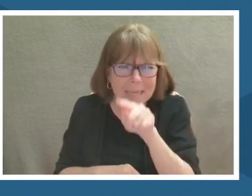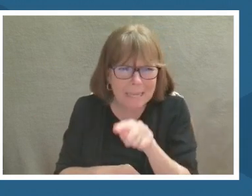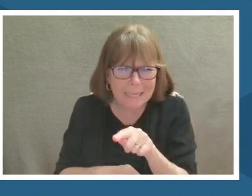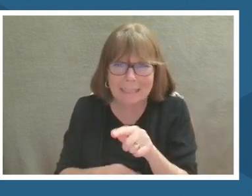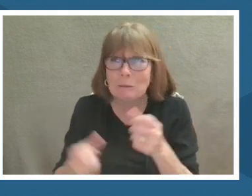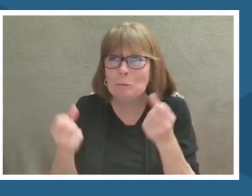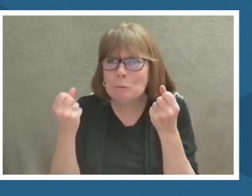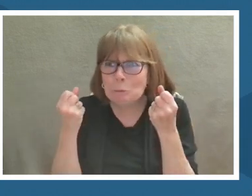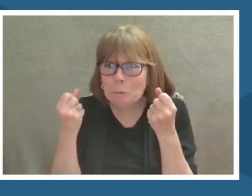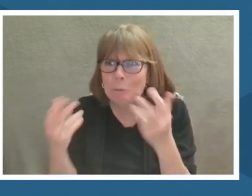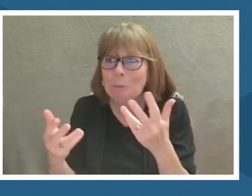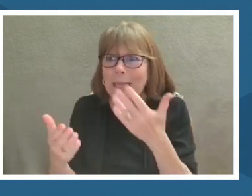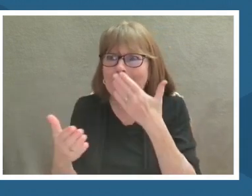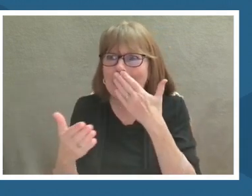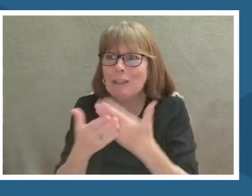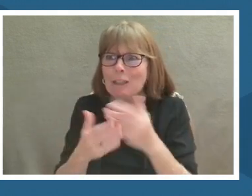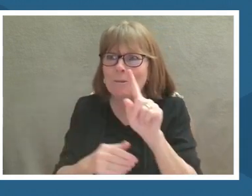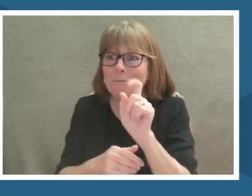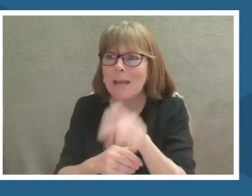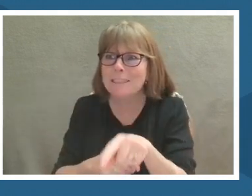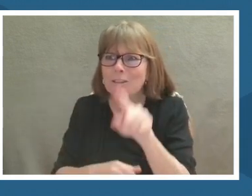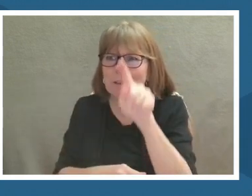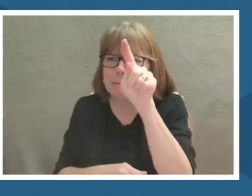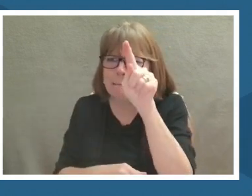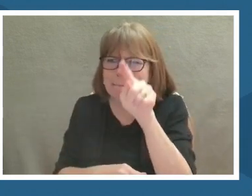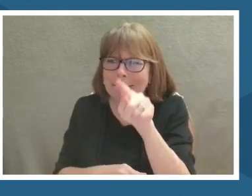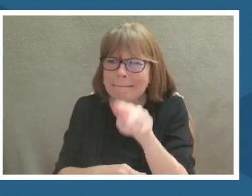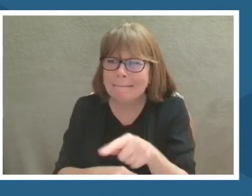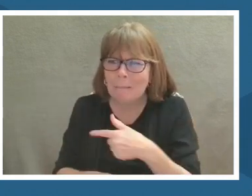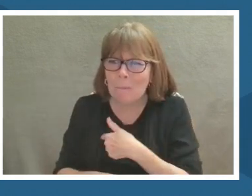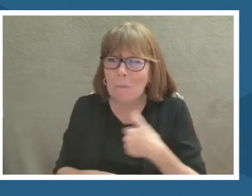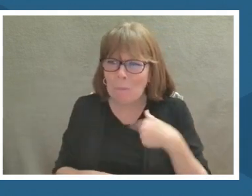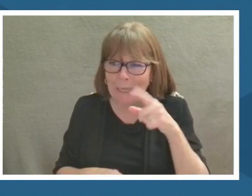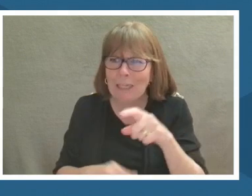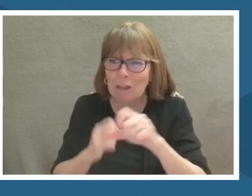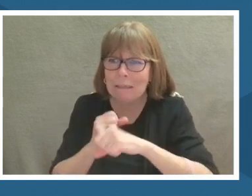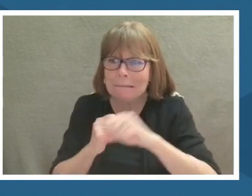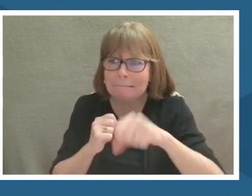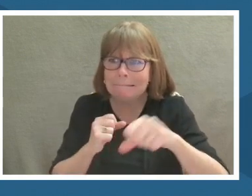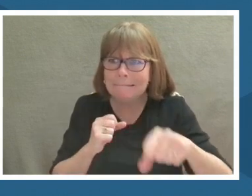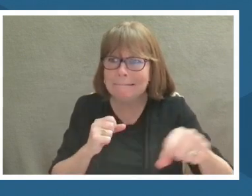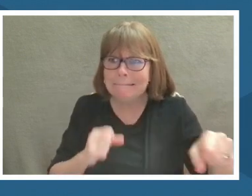here i think we could go on for quite a